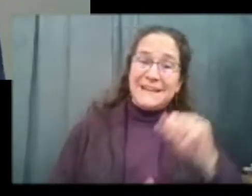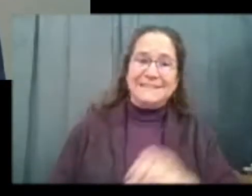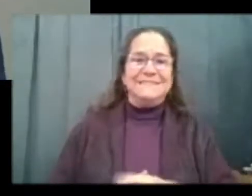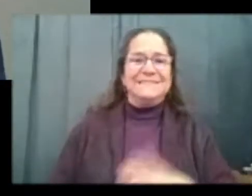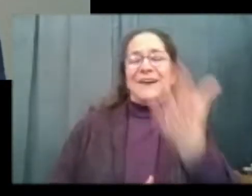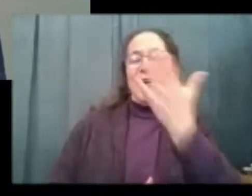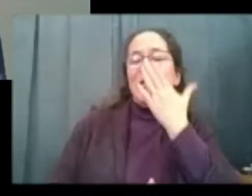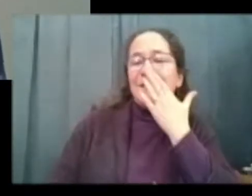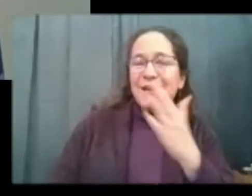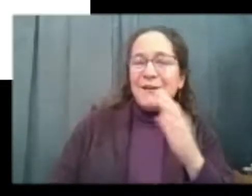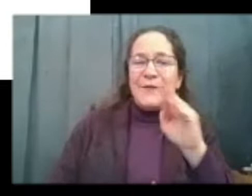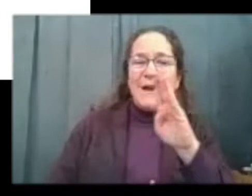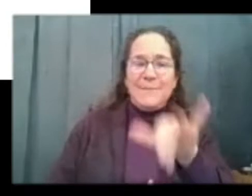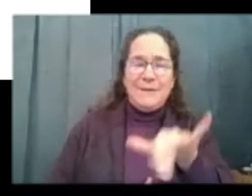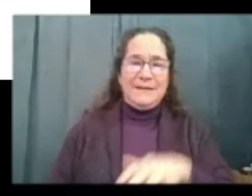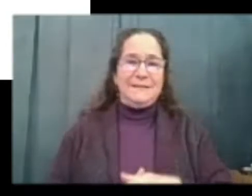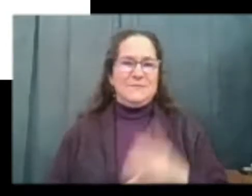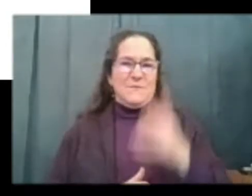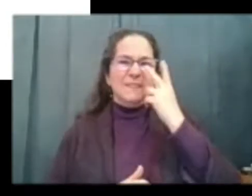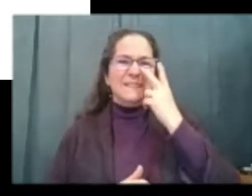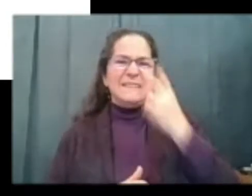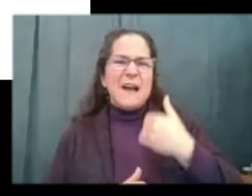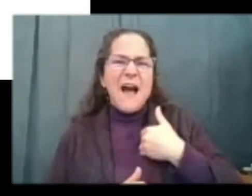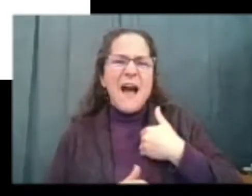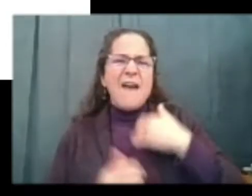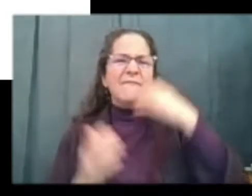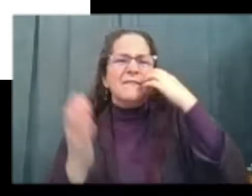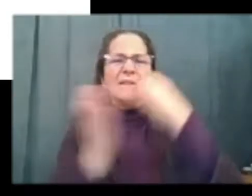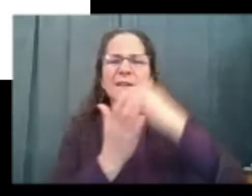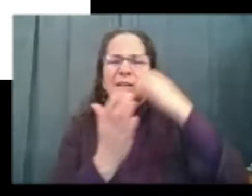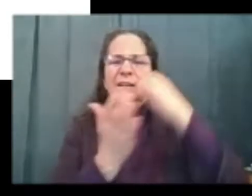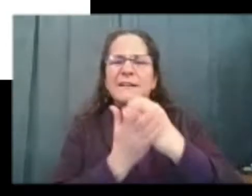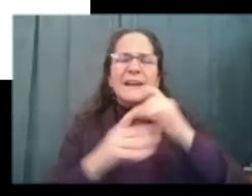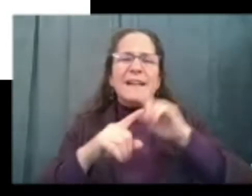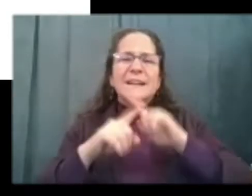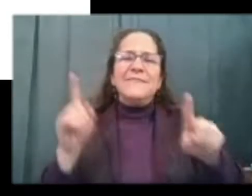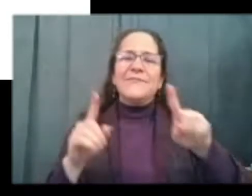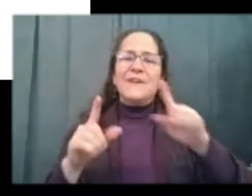have a couple of language modes displayed in pictures.